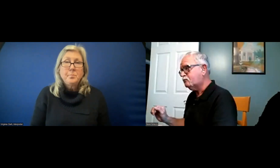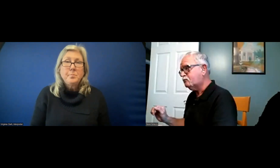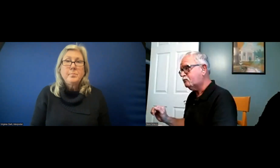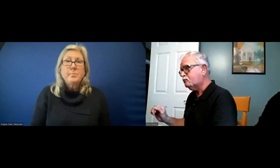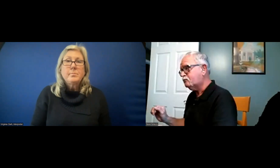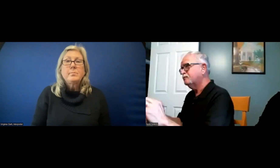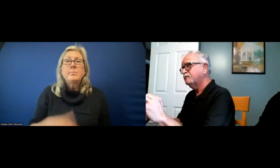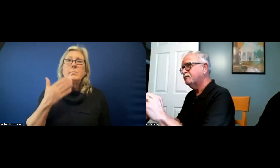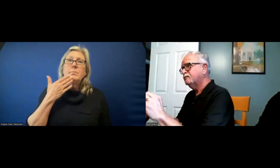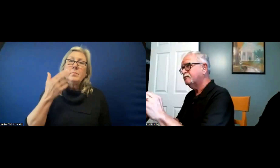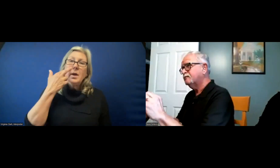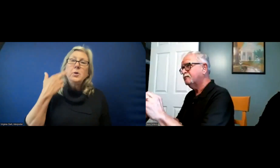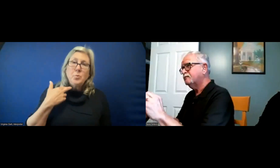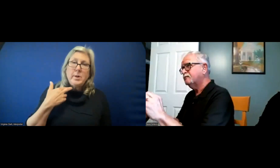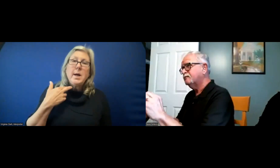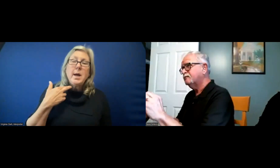Thank you. >> Thank you very much, Rene. And I do, you